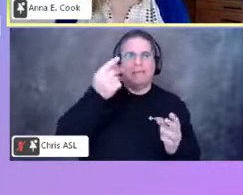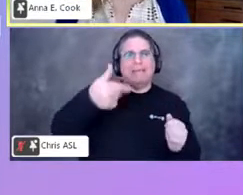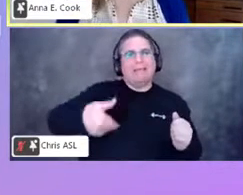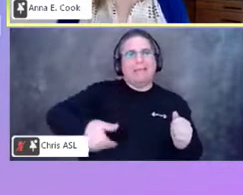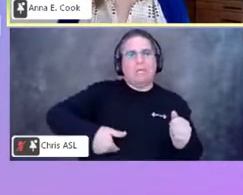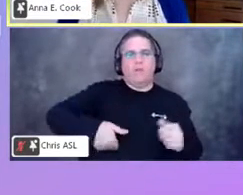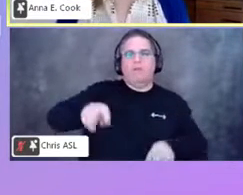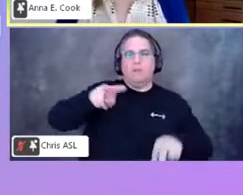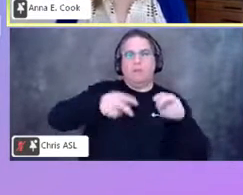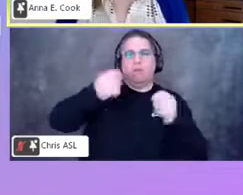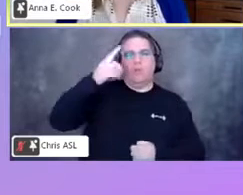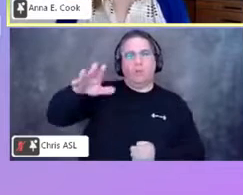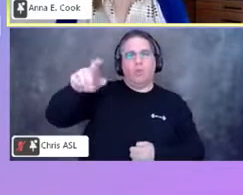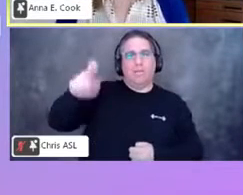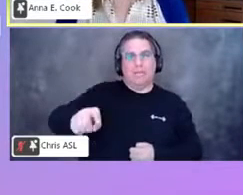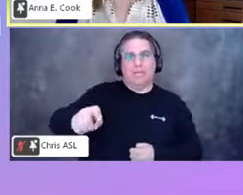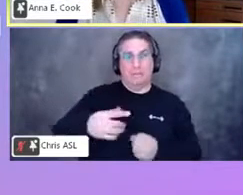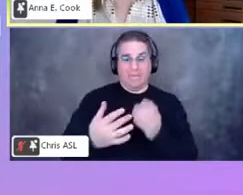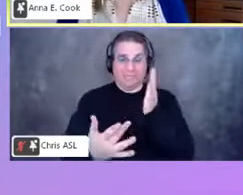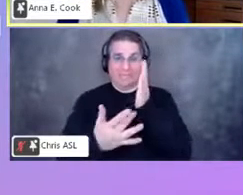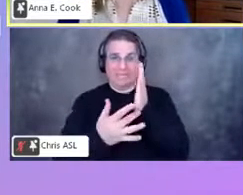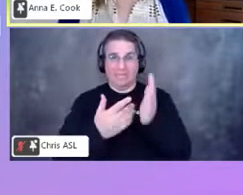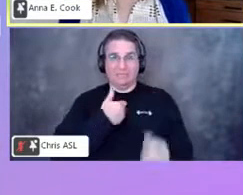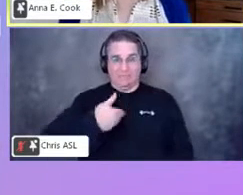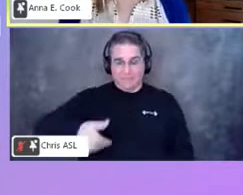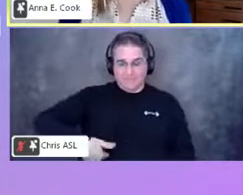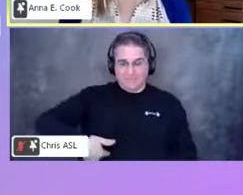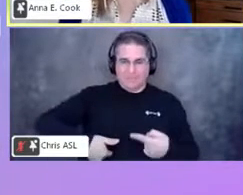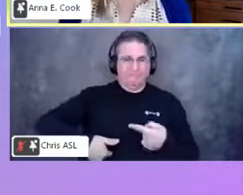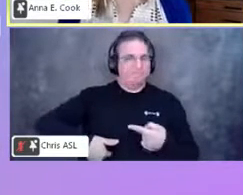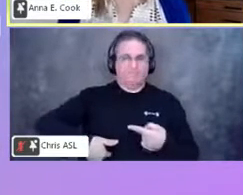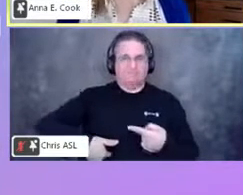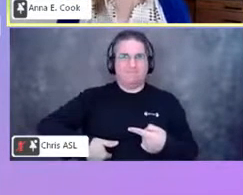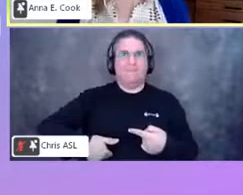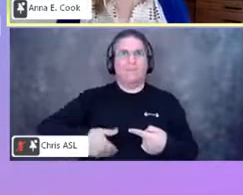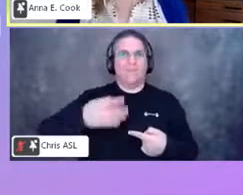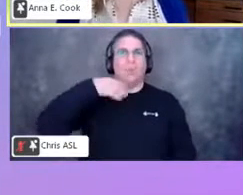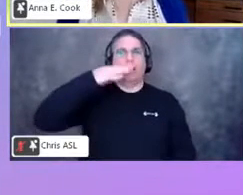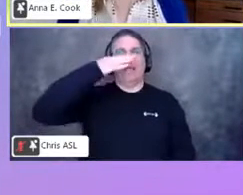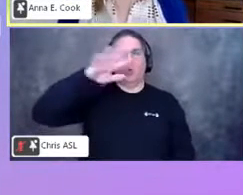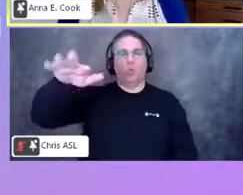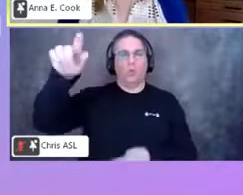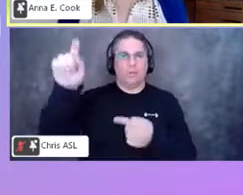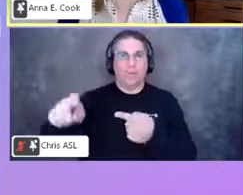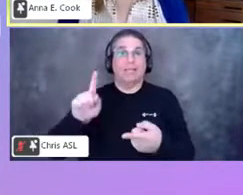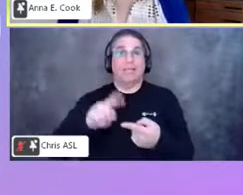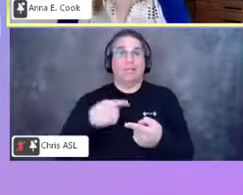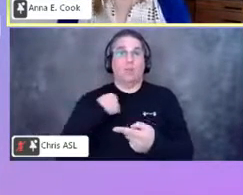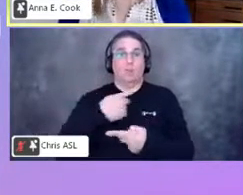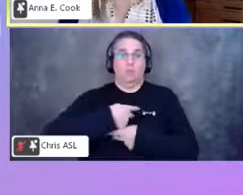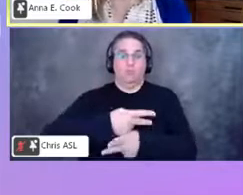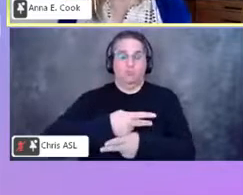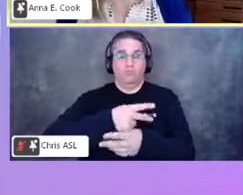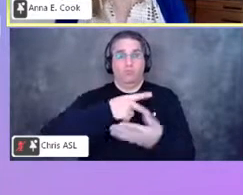nearly as Adept and will ignore those needs unless it's deliberately built to address them so we need